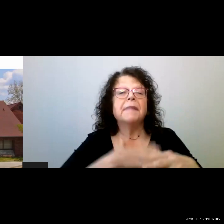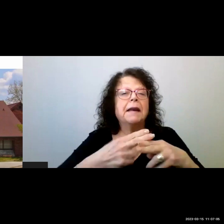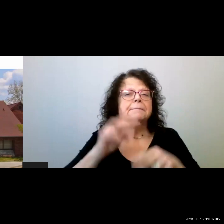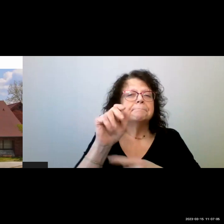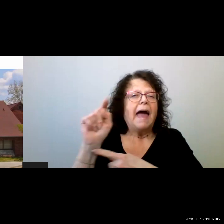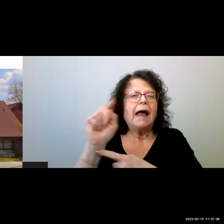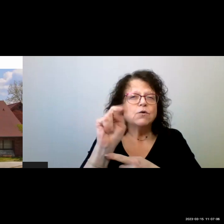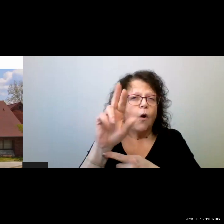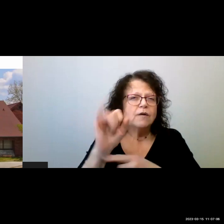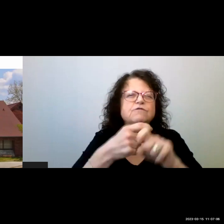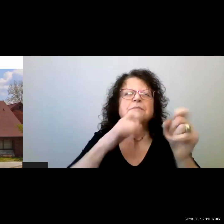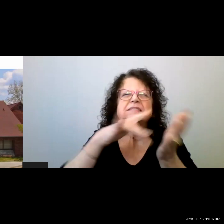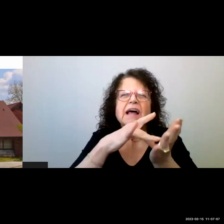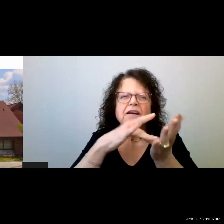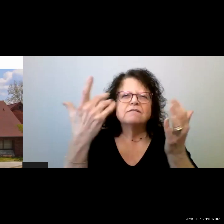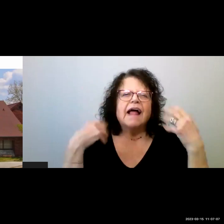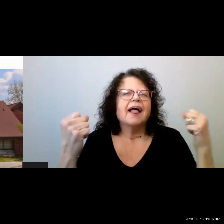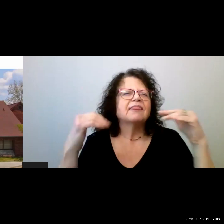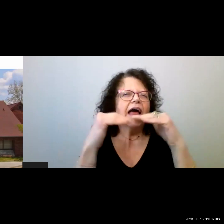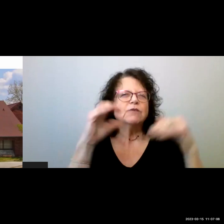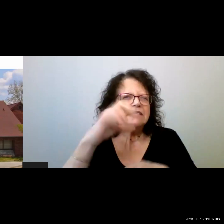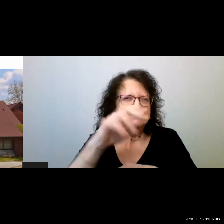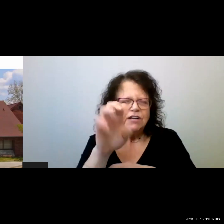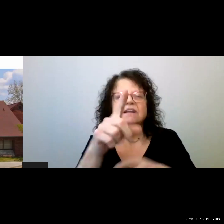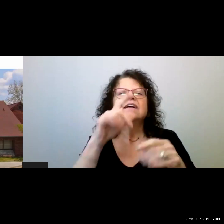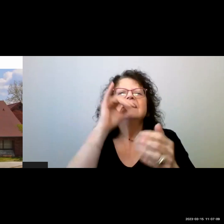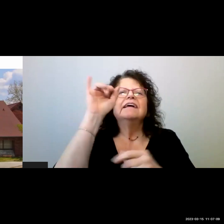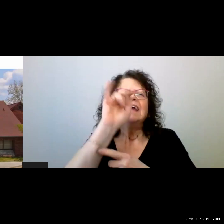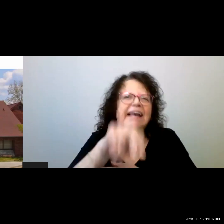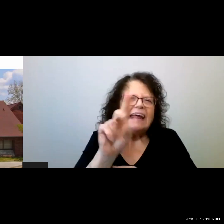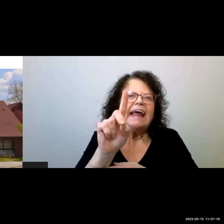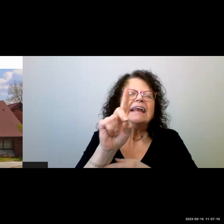from the Center for Health Equity at the Indiana Institute on Disability and Community. I wanted